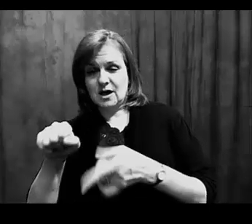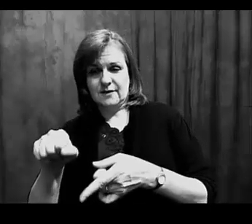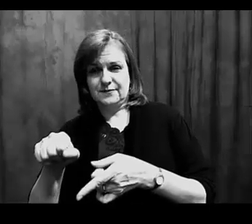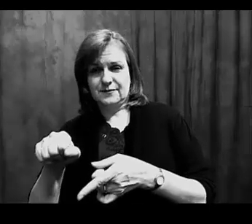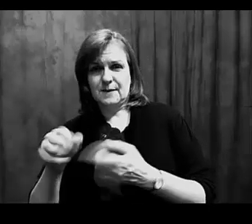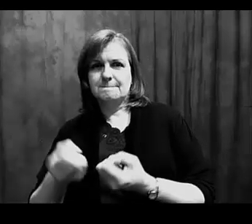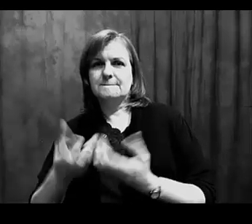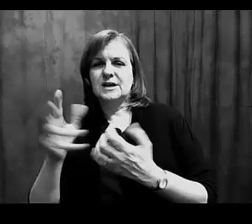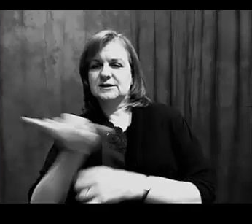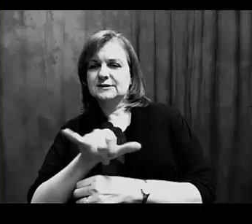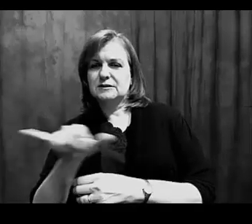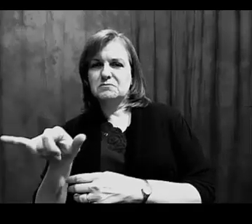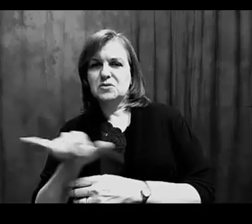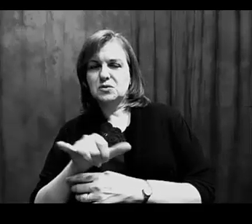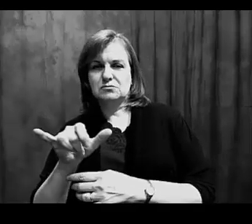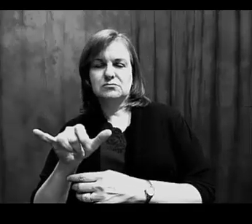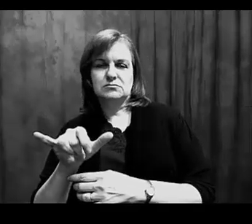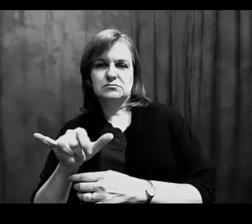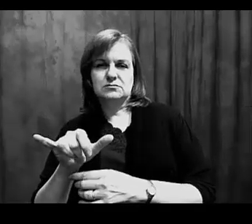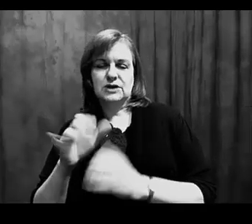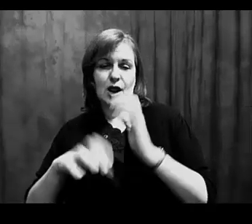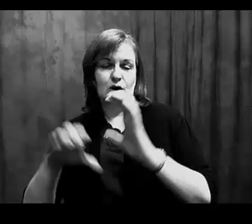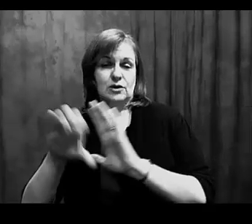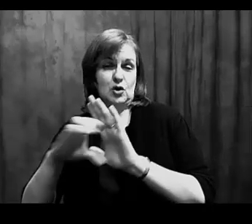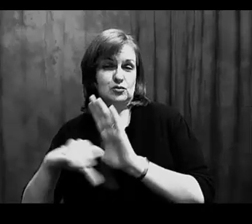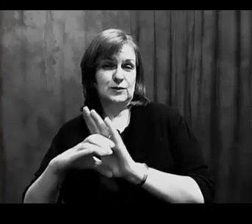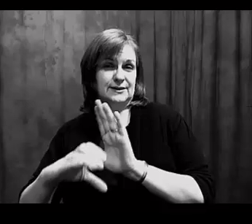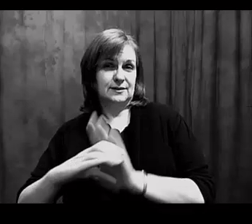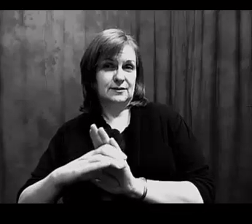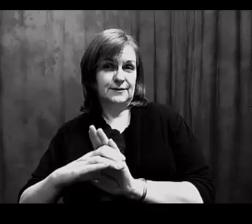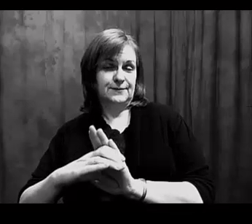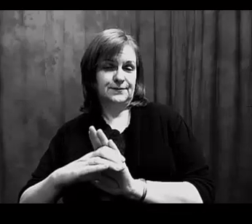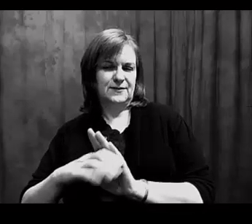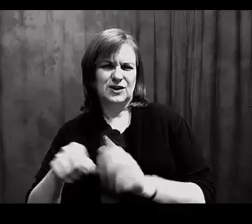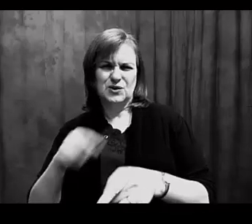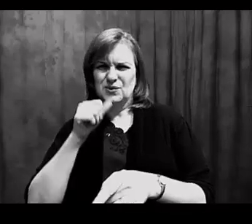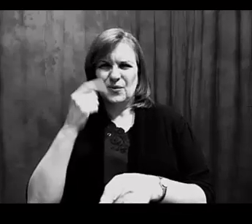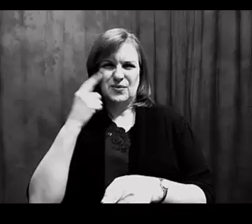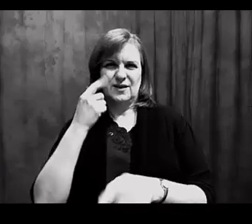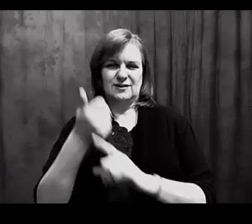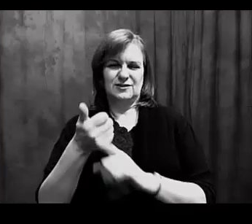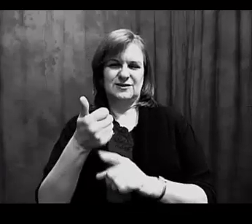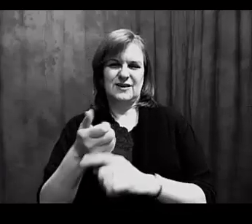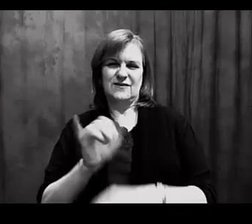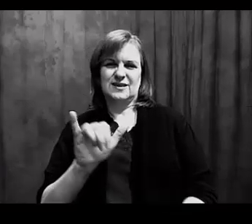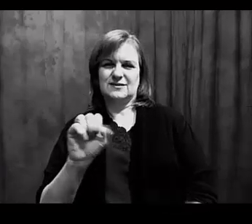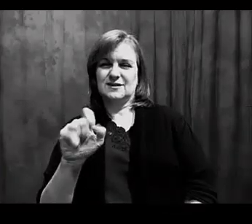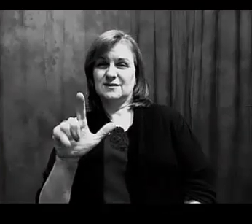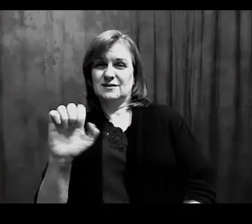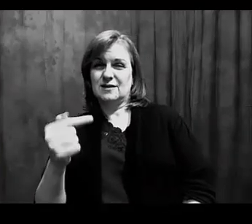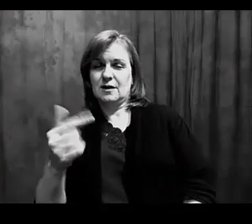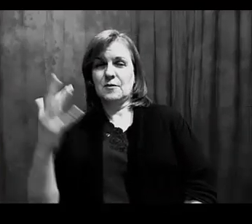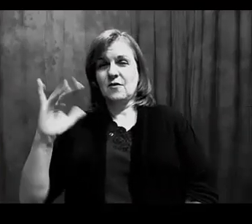there are a lot of similarities you might not think of yourself much as being a slug